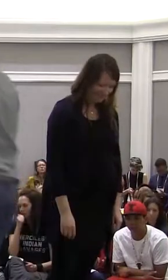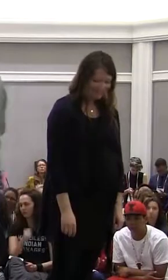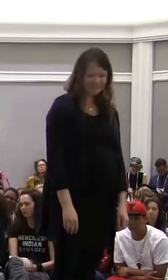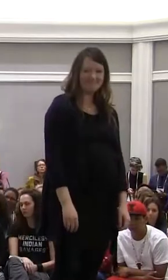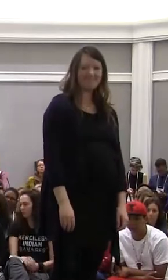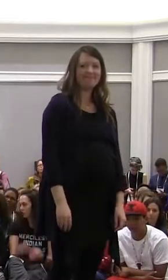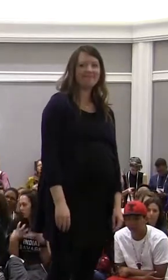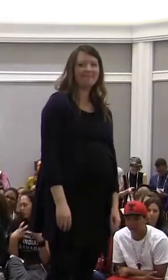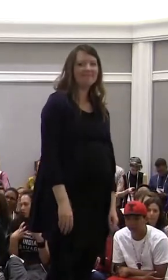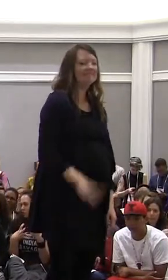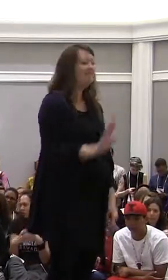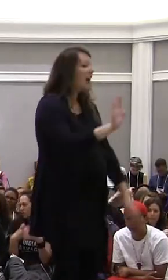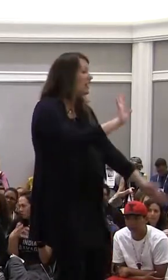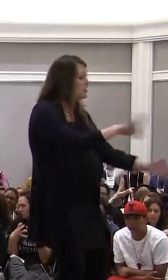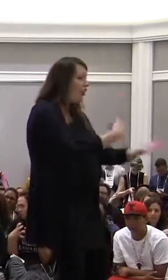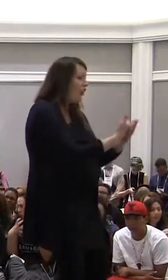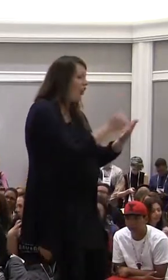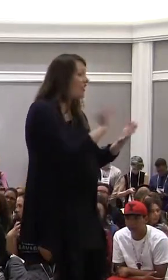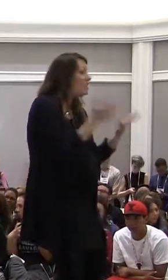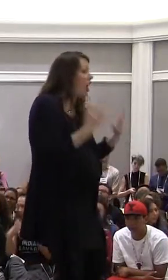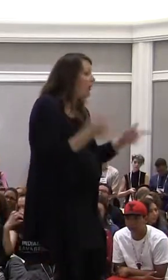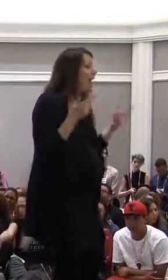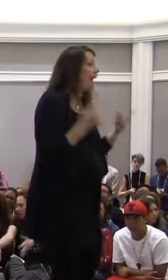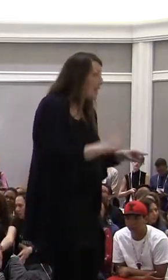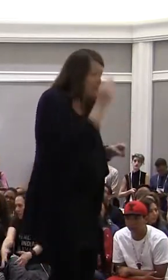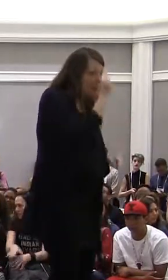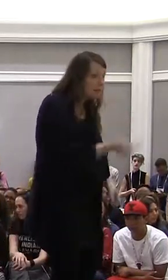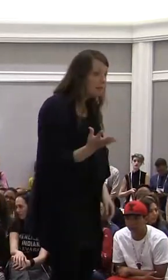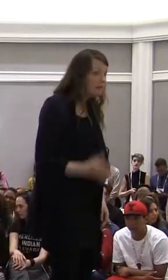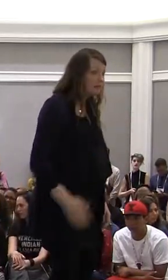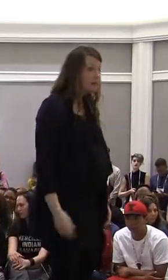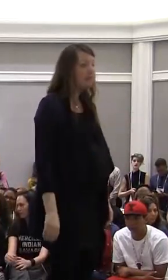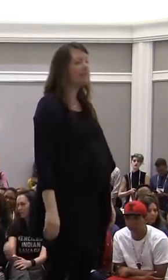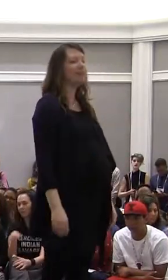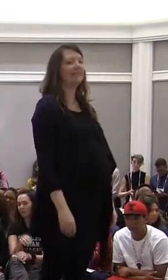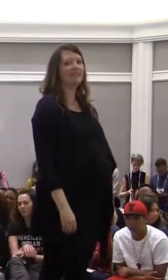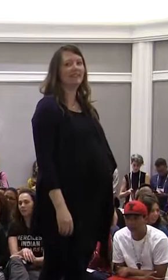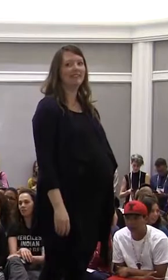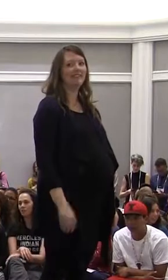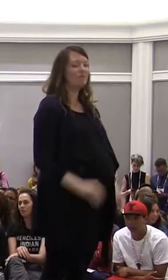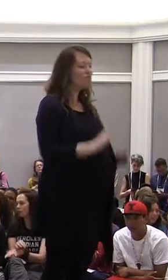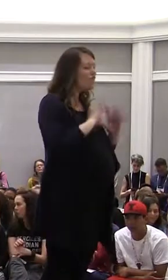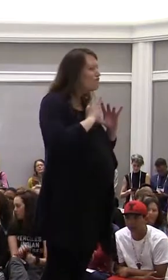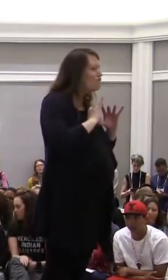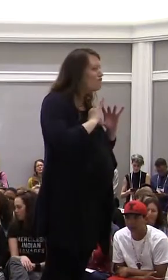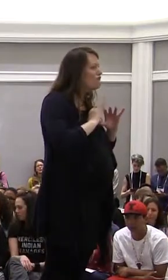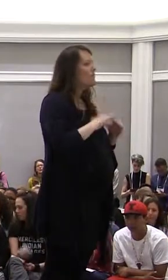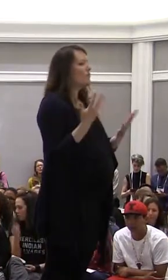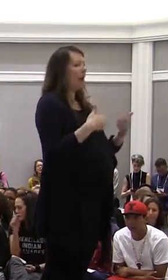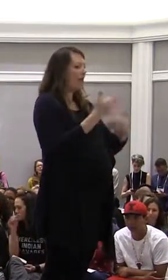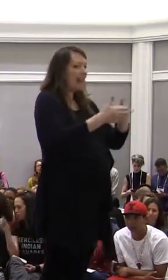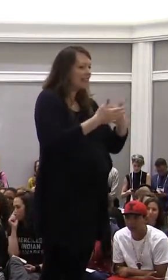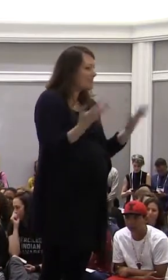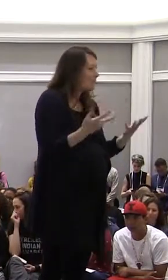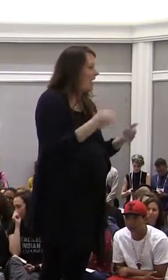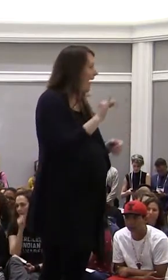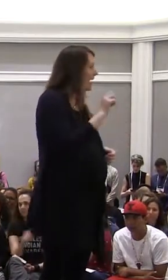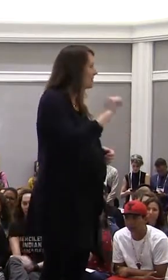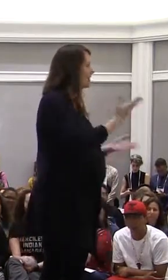(Gus) Yo, that is what has already happened. It is just the start of the conference. What are we doing next? Isaac, where are you? Where are you?